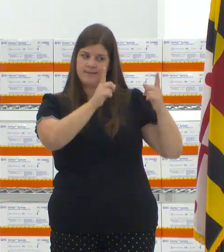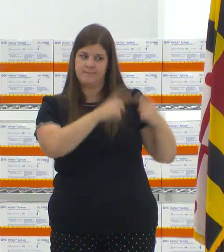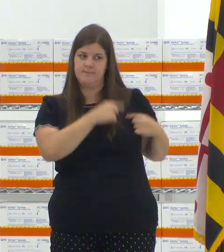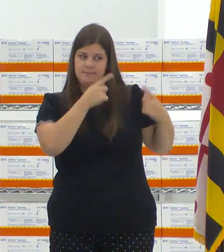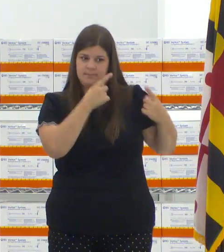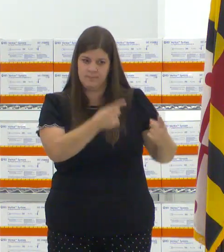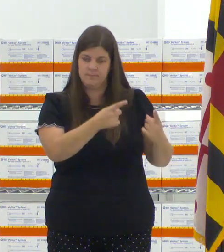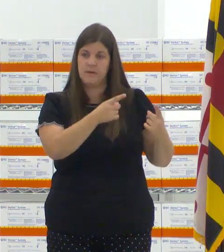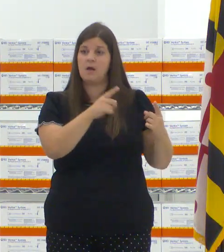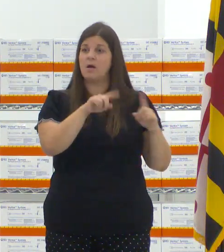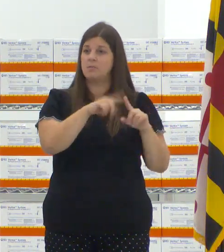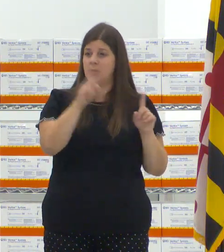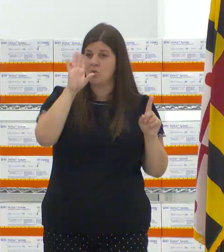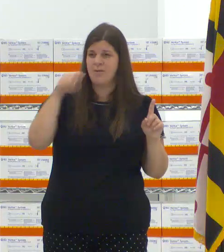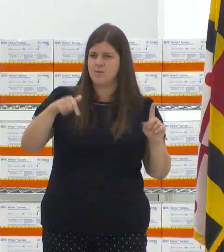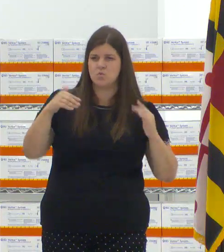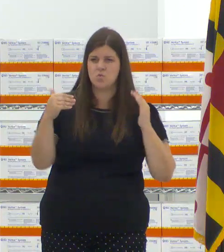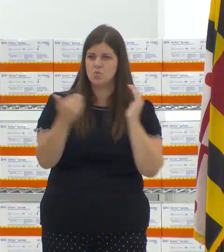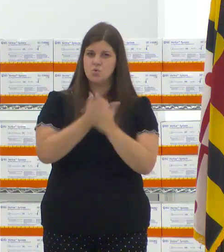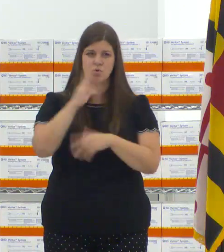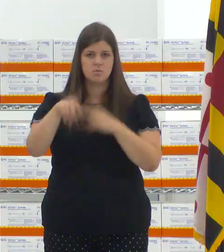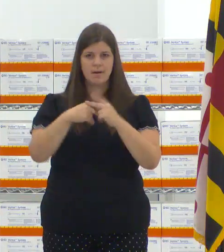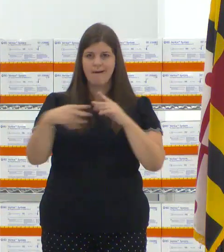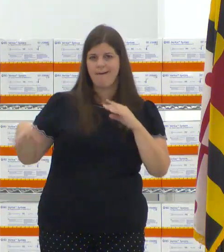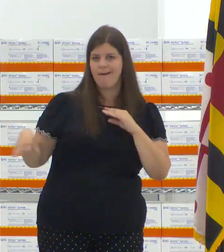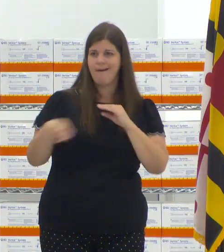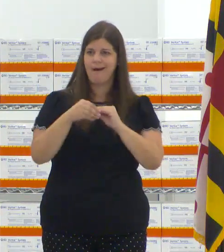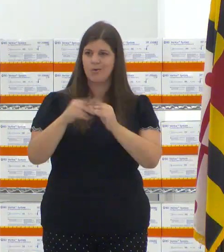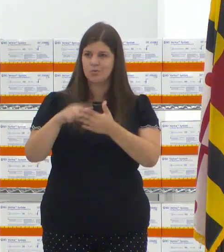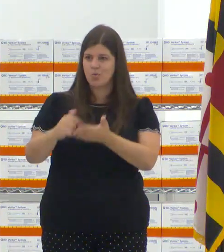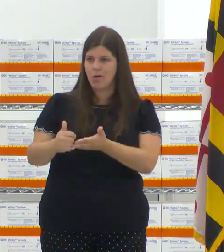and Dennis said is this is a breakthrough. The point I would just make to validate what both the Governor